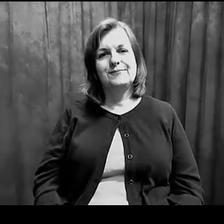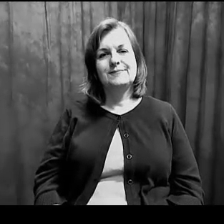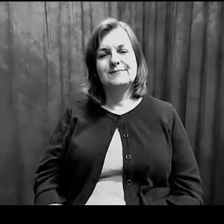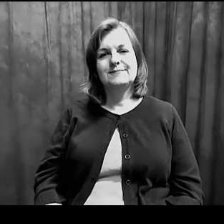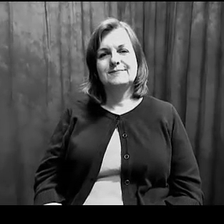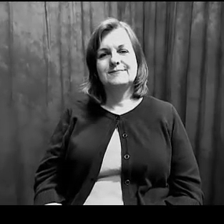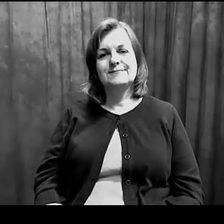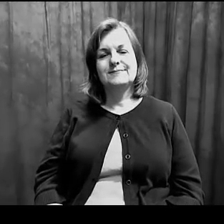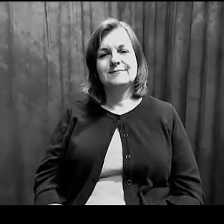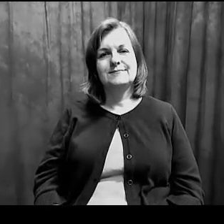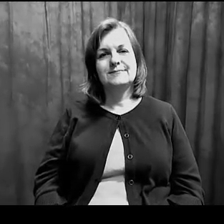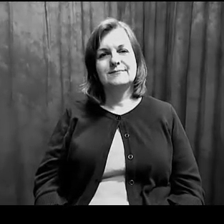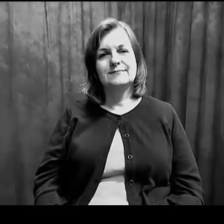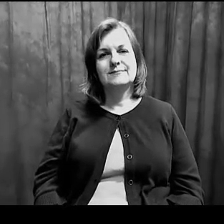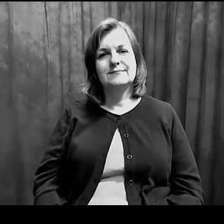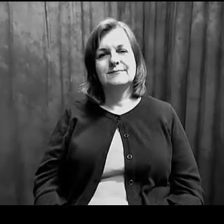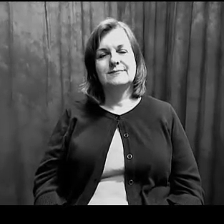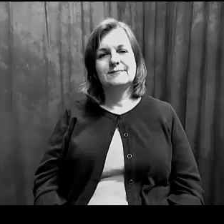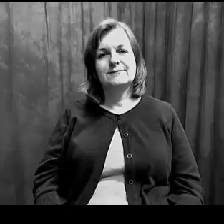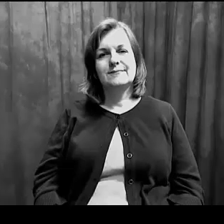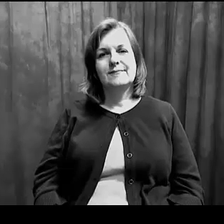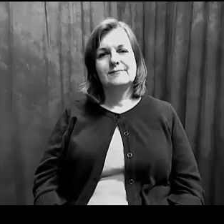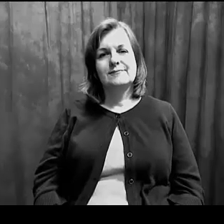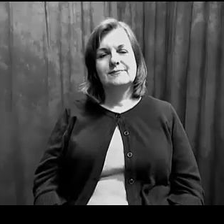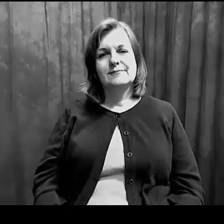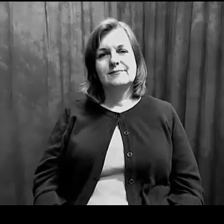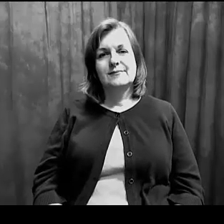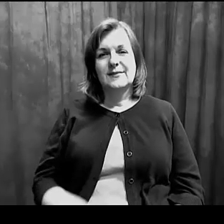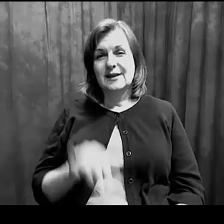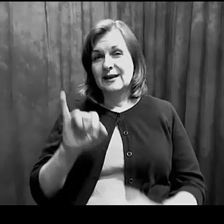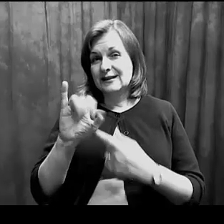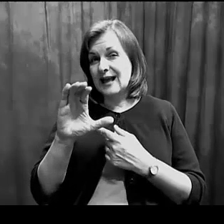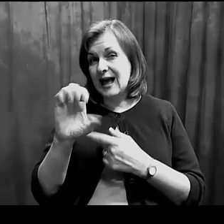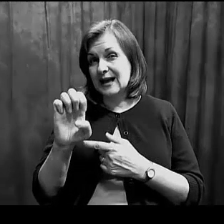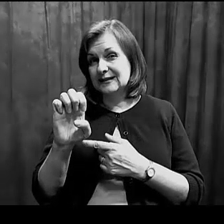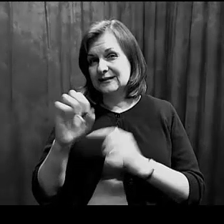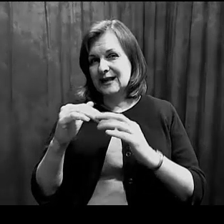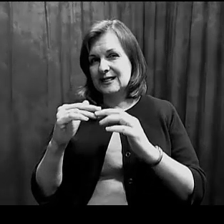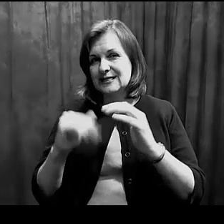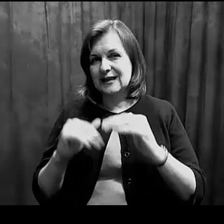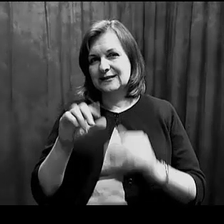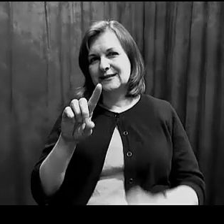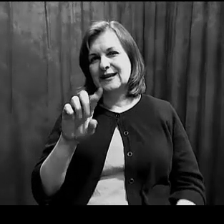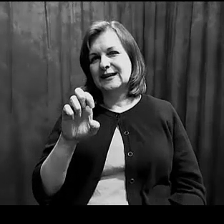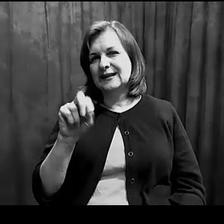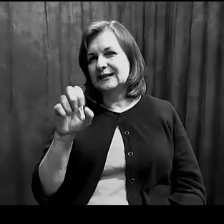that's pretty cool ;-) we also mentioned the idea that